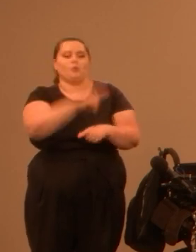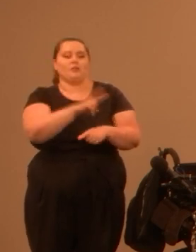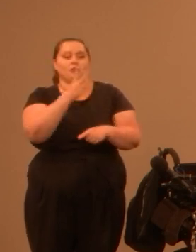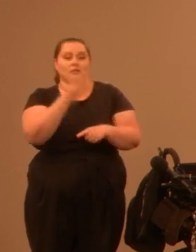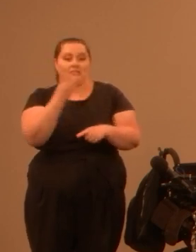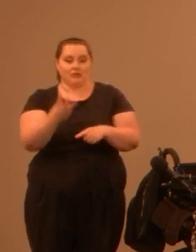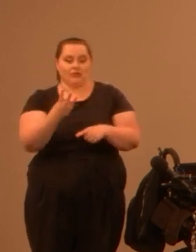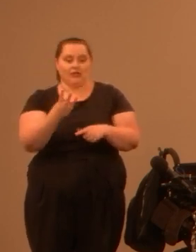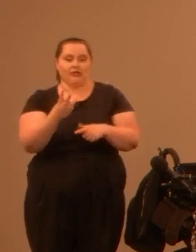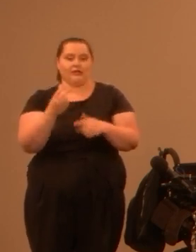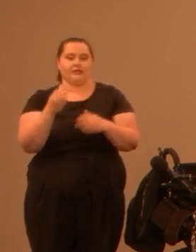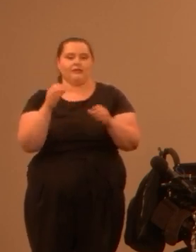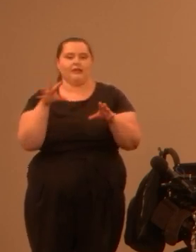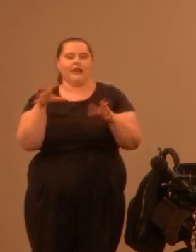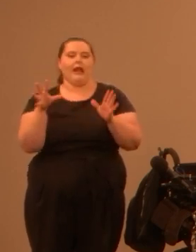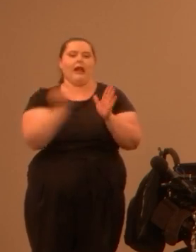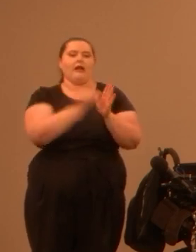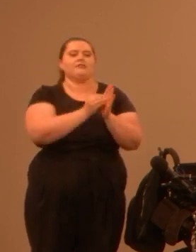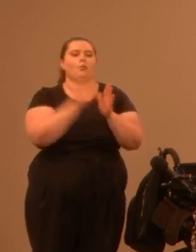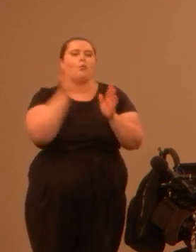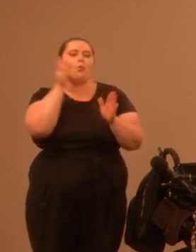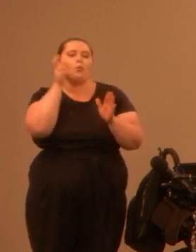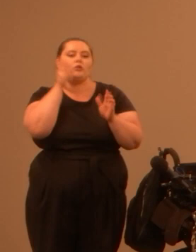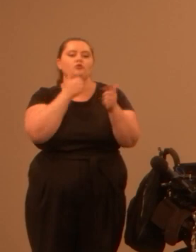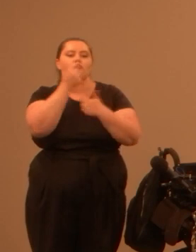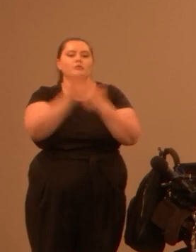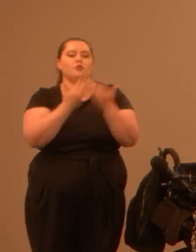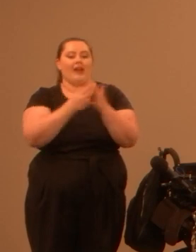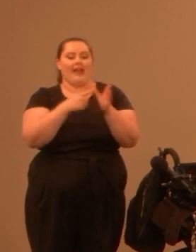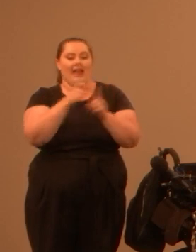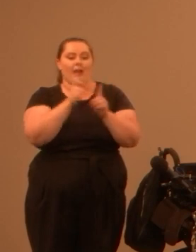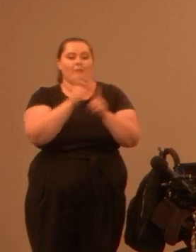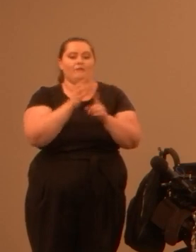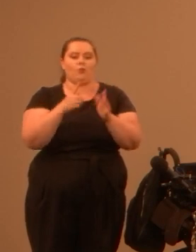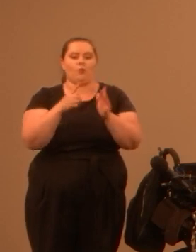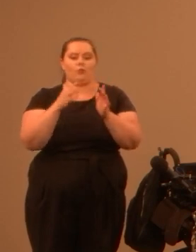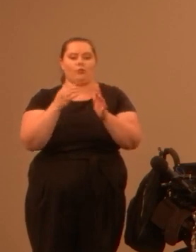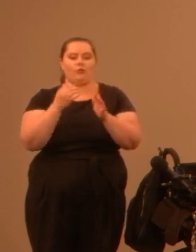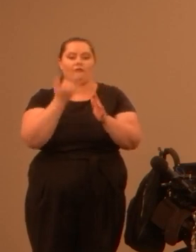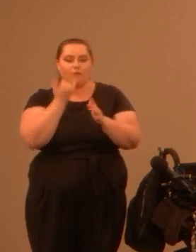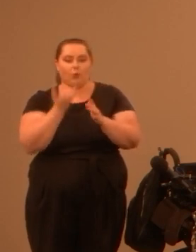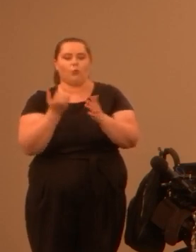audio descriptions on its apps for iPhone, iPad and Android. This development